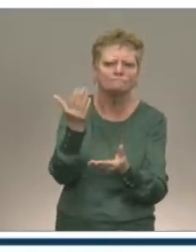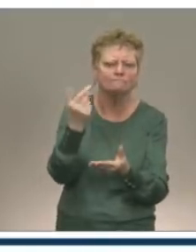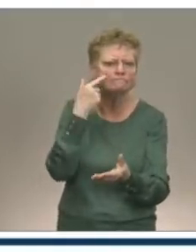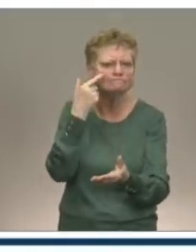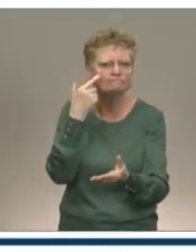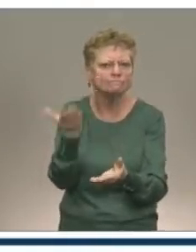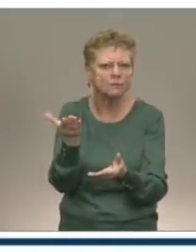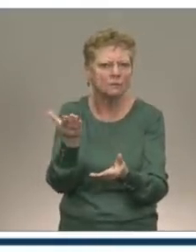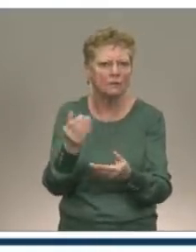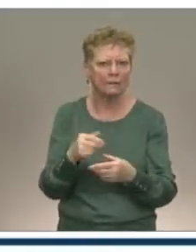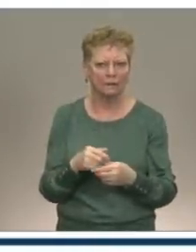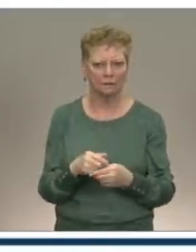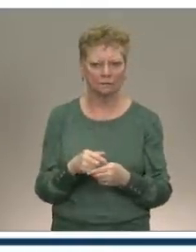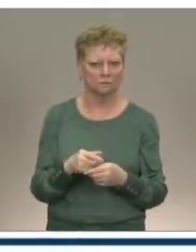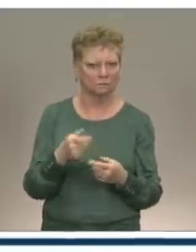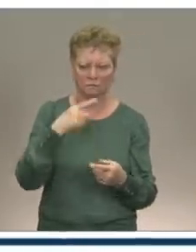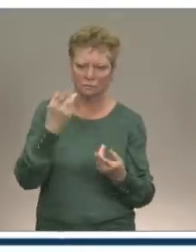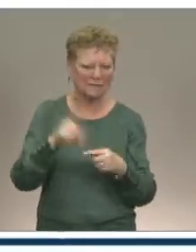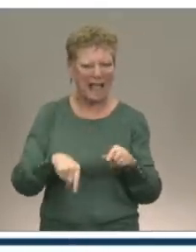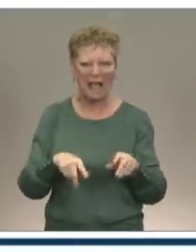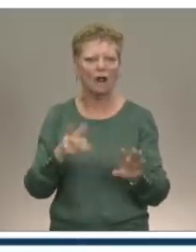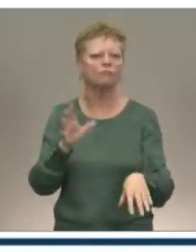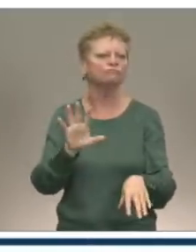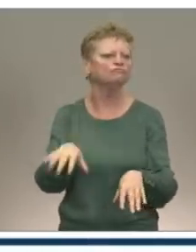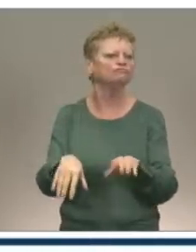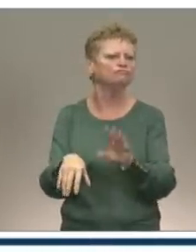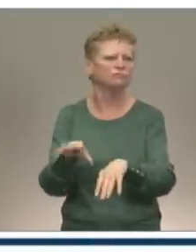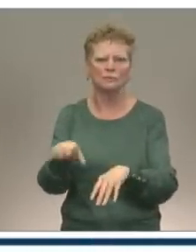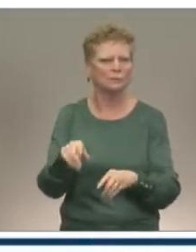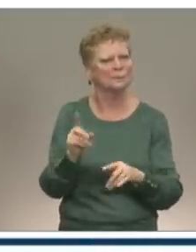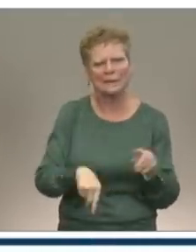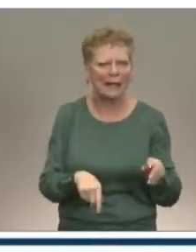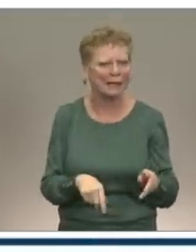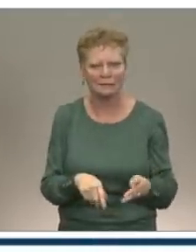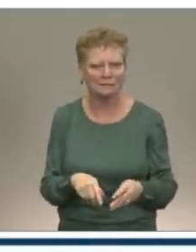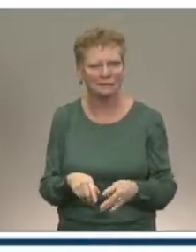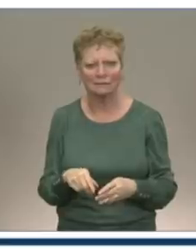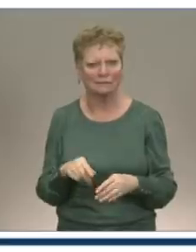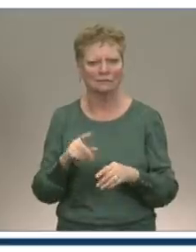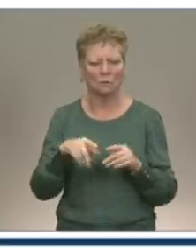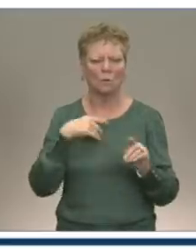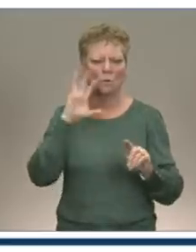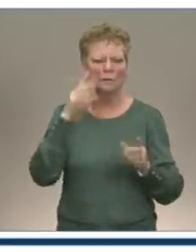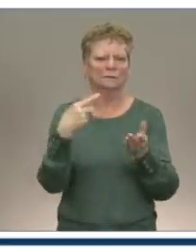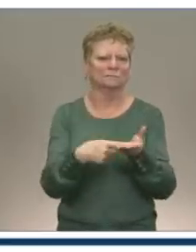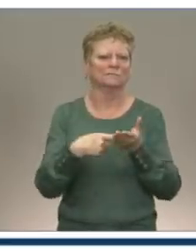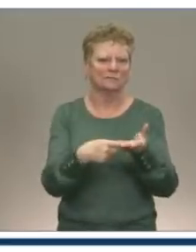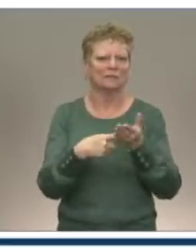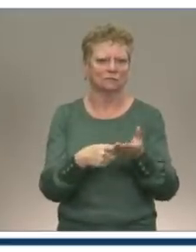for easing up on that and we're also probably going to talk a little bit more about um i don't